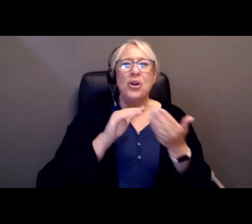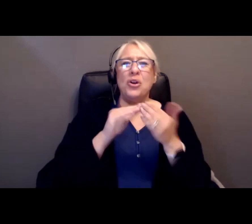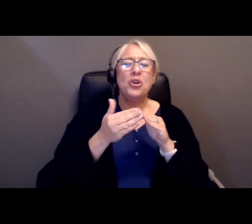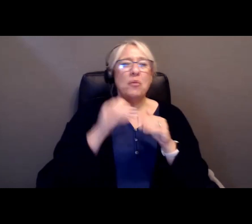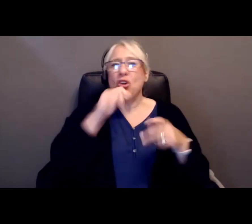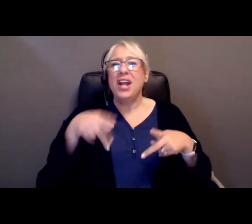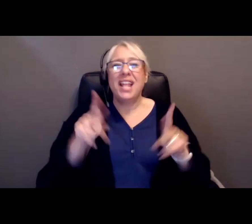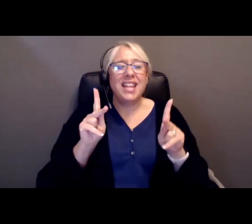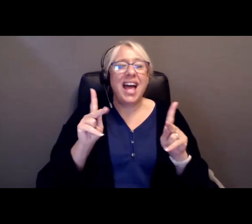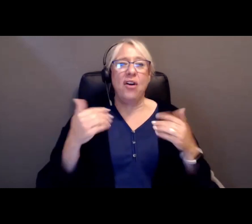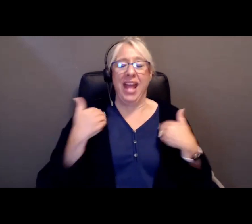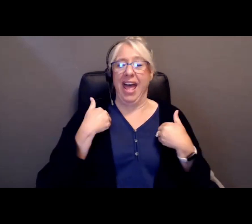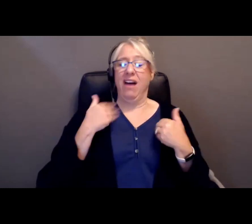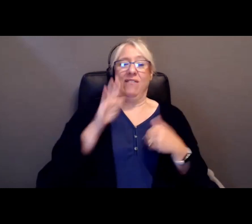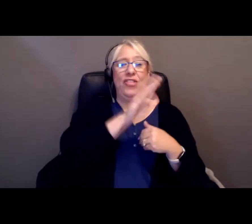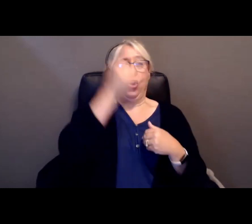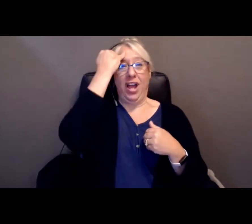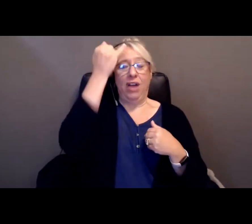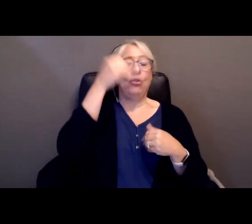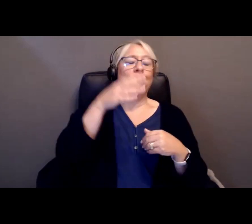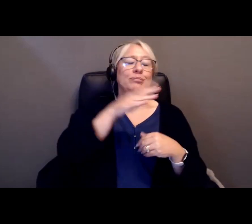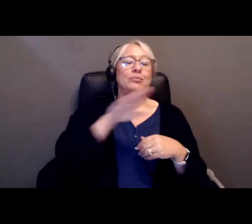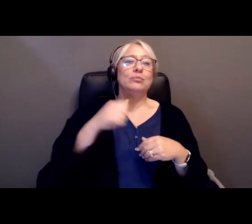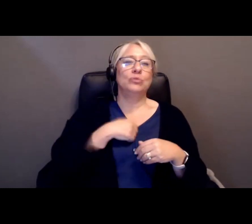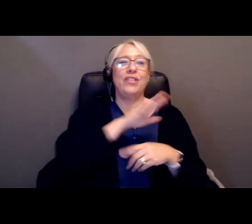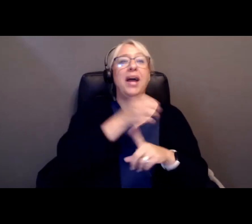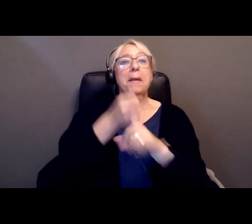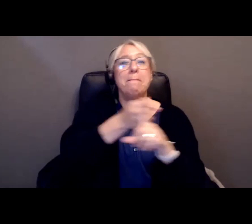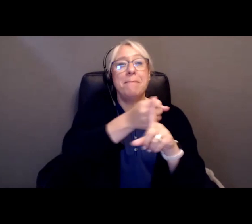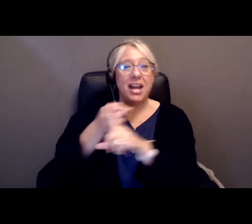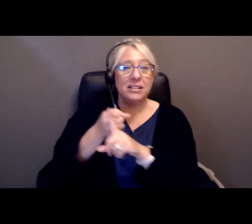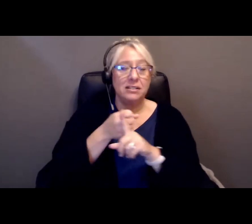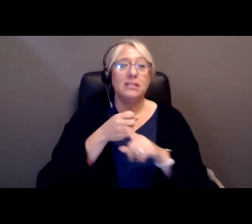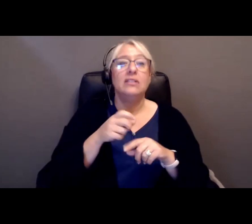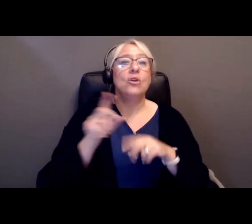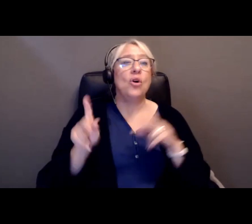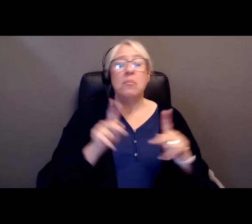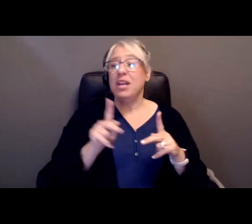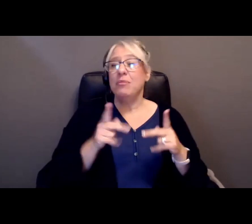significant input, or impact, so people just got frustrated and dropped off the committee. And